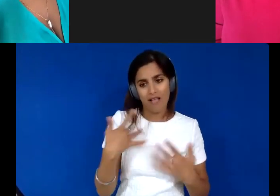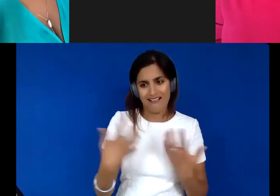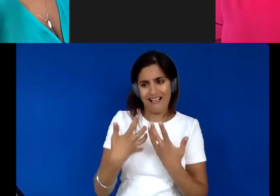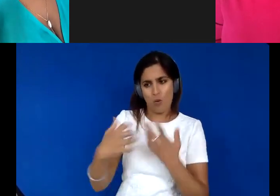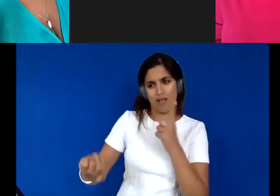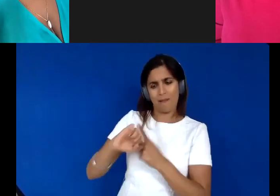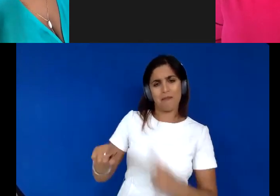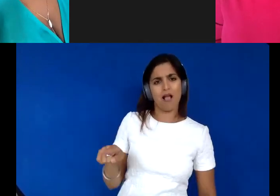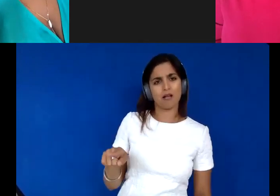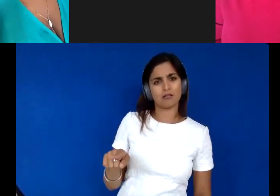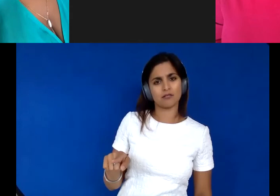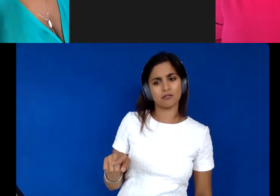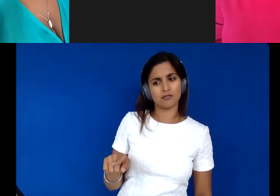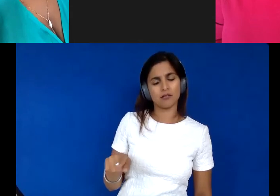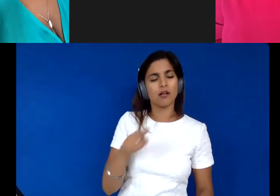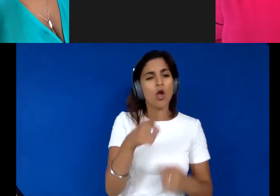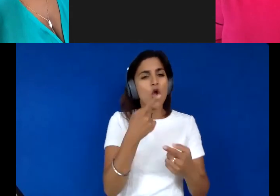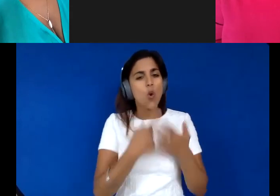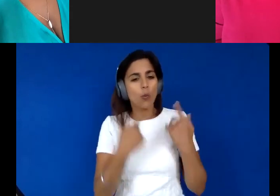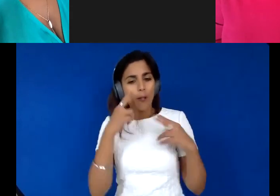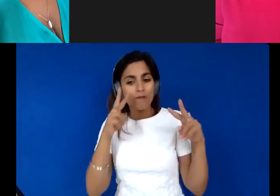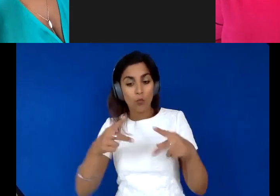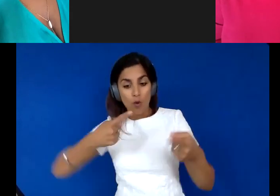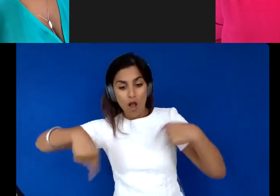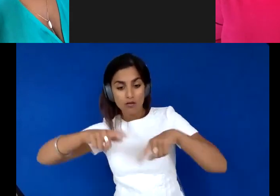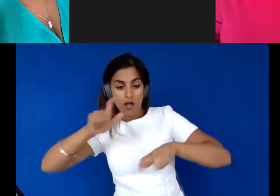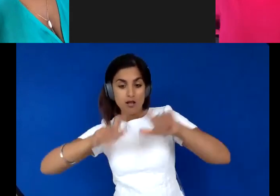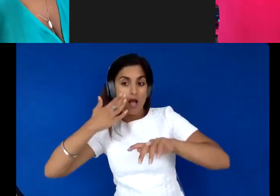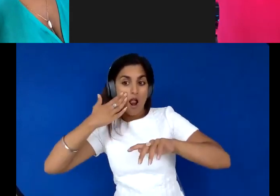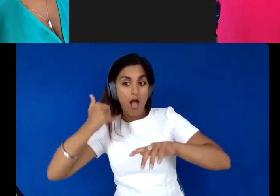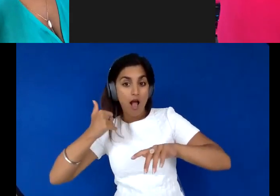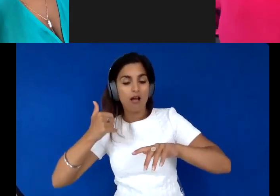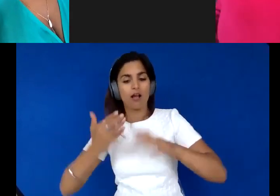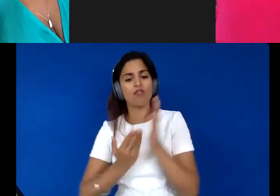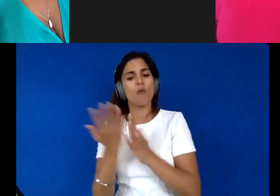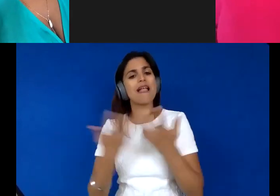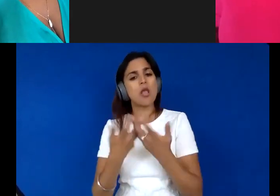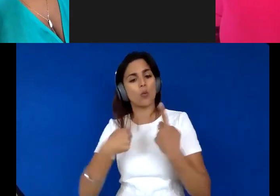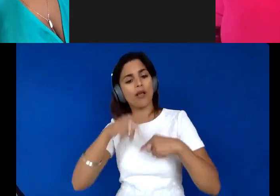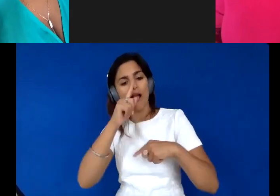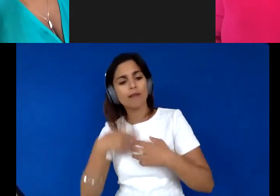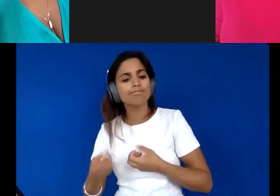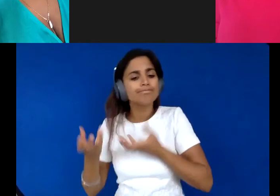only viewed in the ways in which we are able to contribute now these ideas that